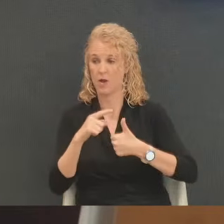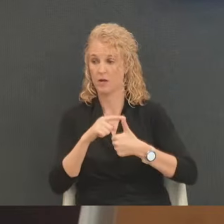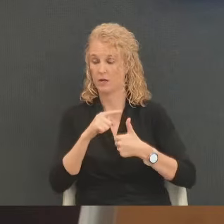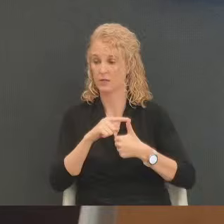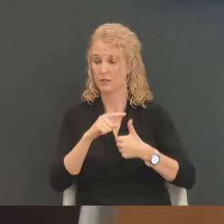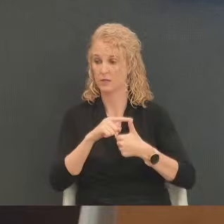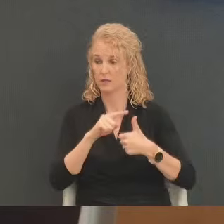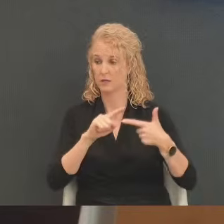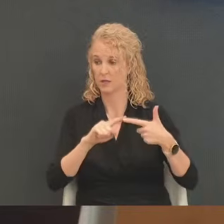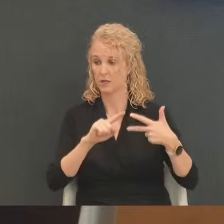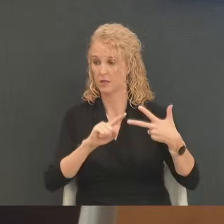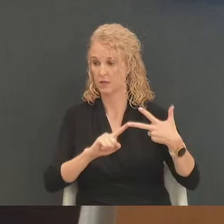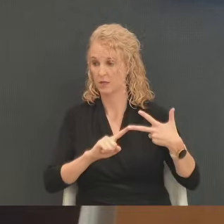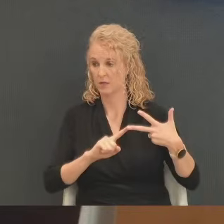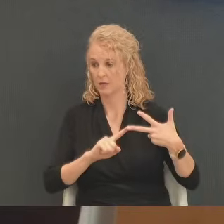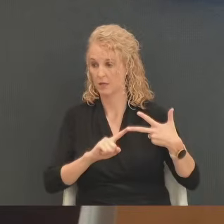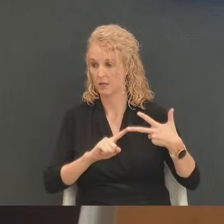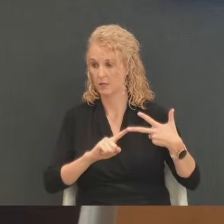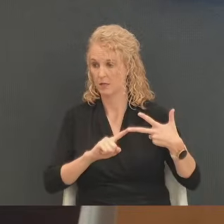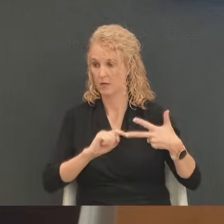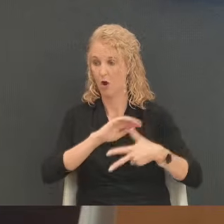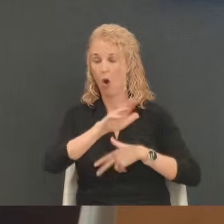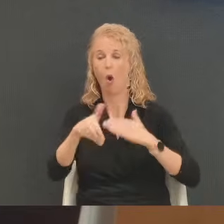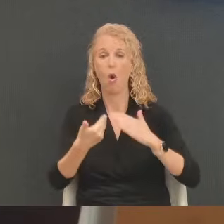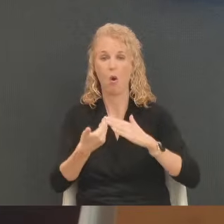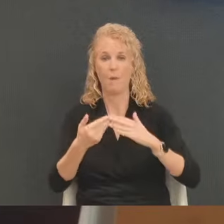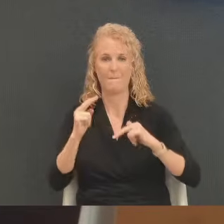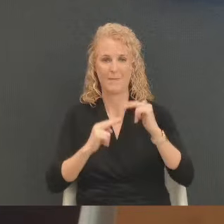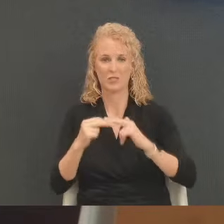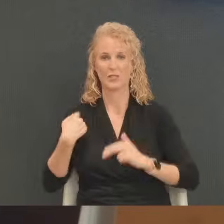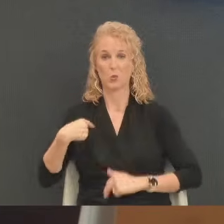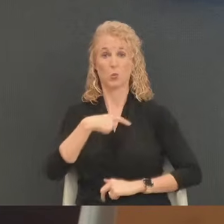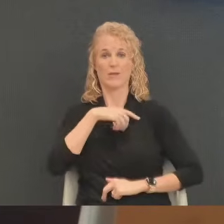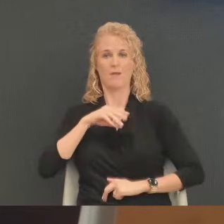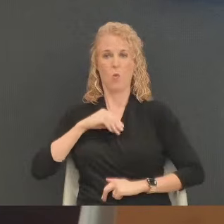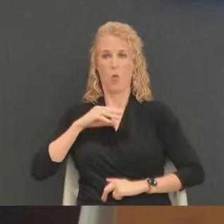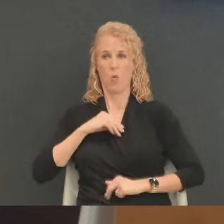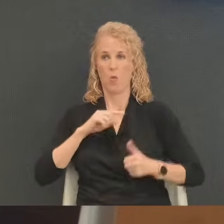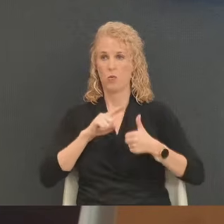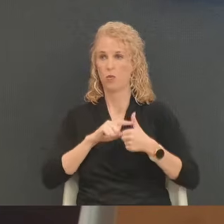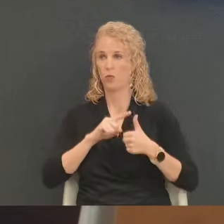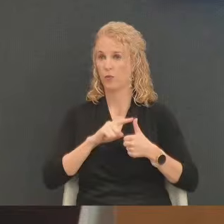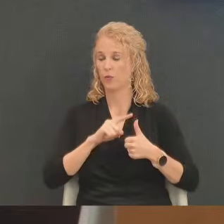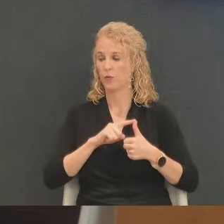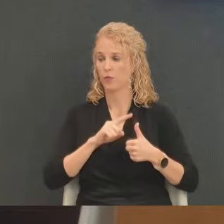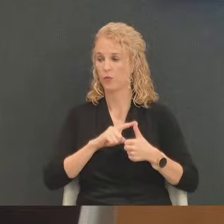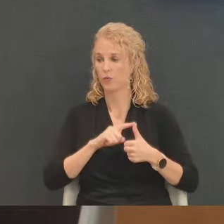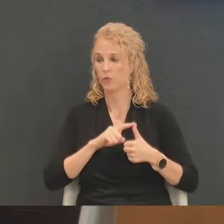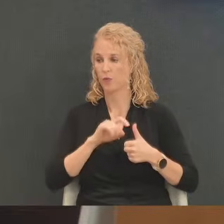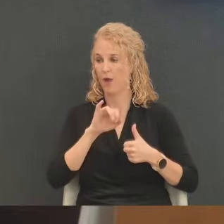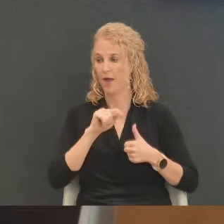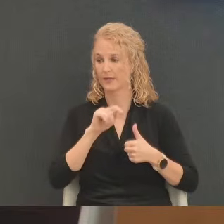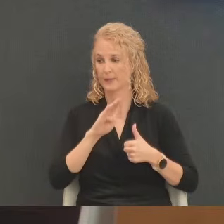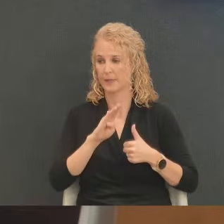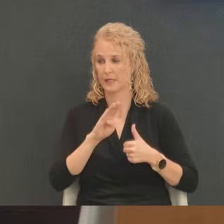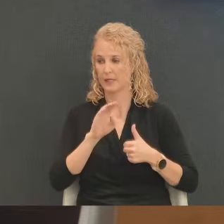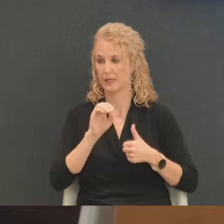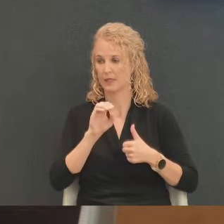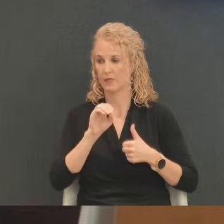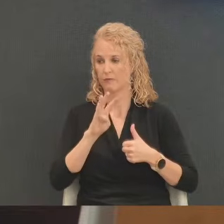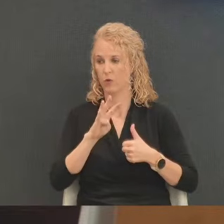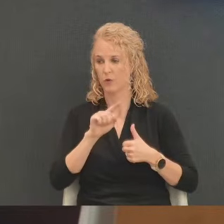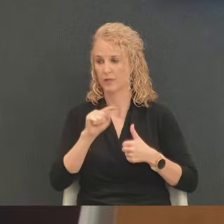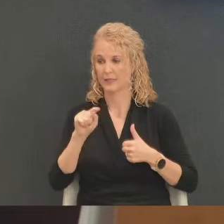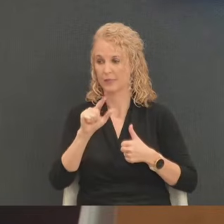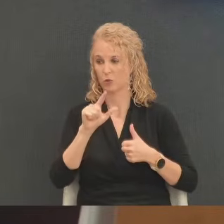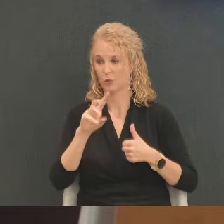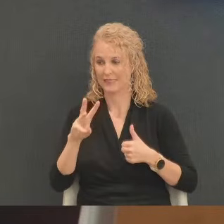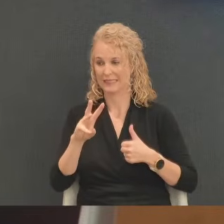all county buildings. So the first is by number one, the award of invitation to bid double 004-26